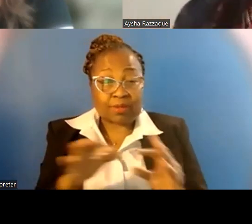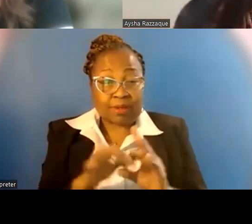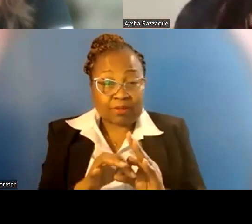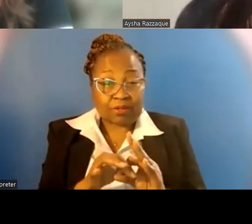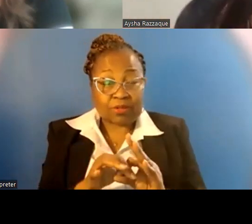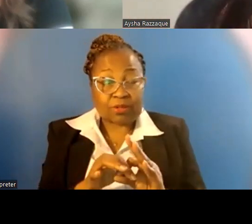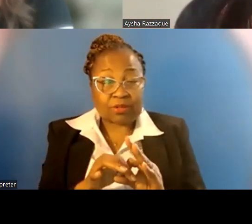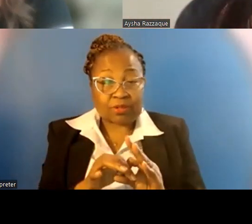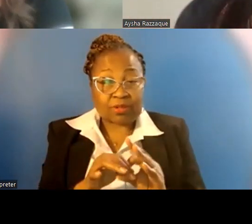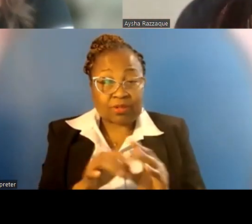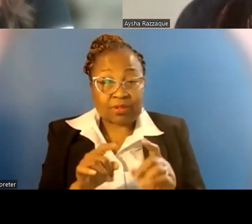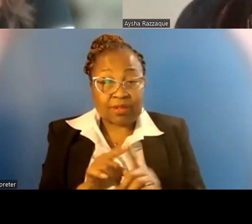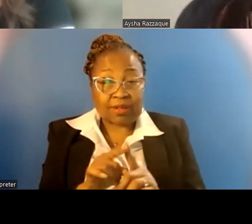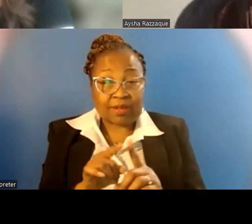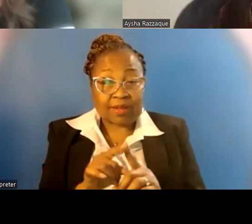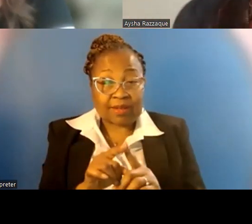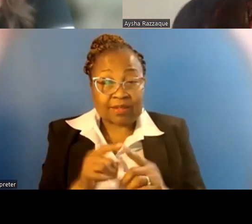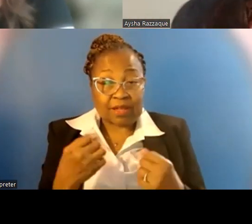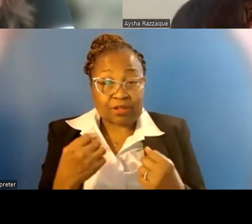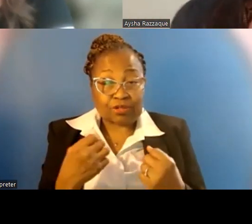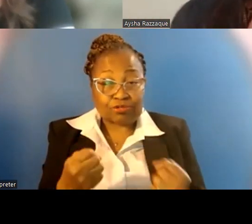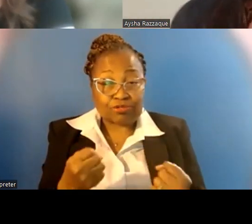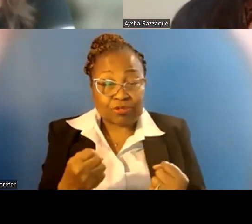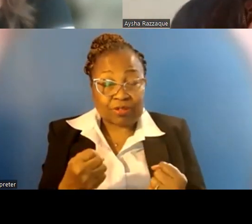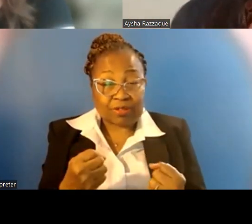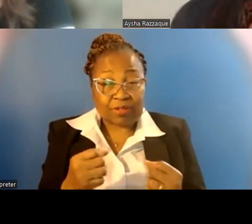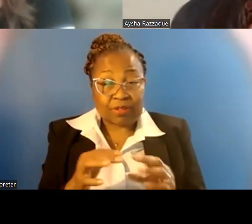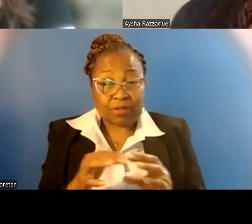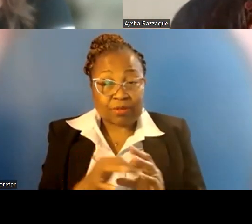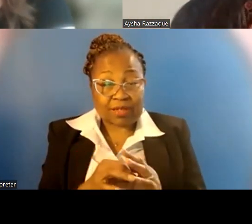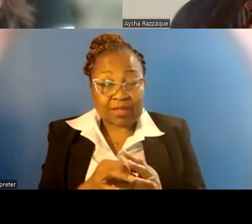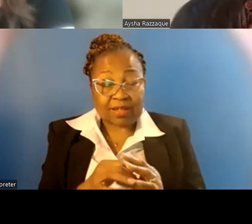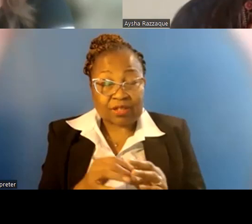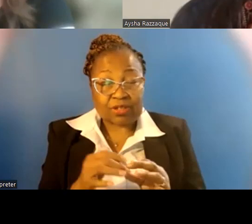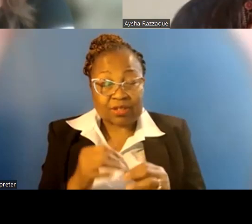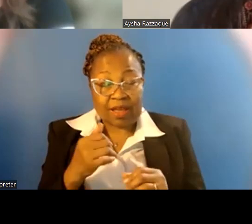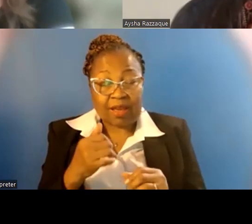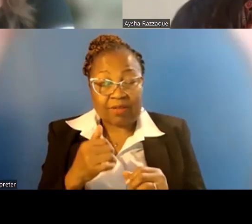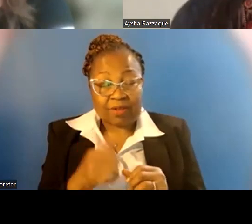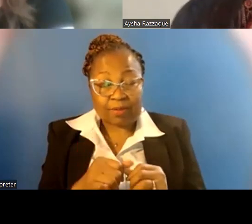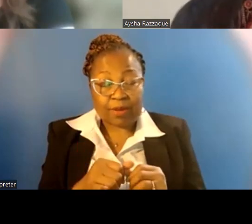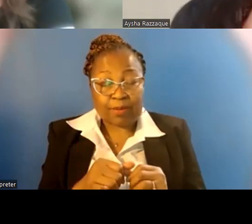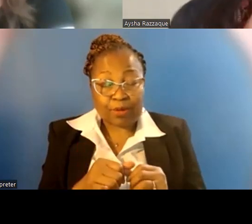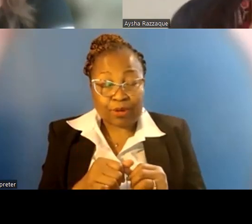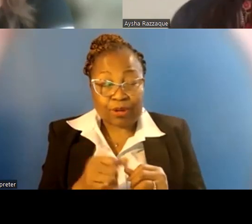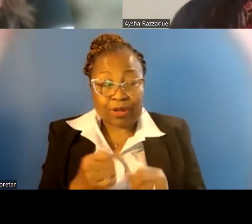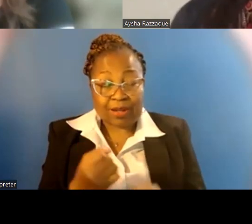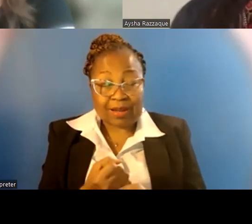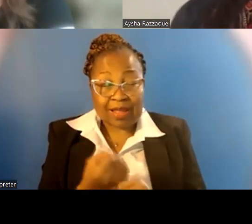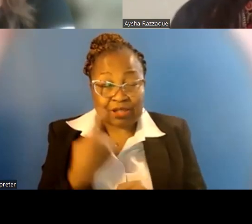and sort of strengthen these connections. Like I remember last year or last semester,